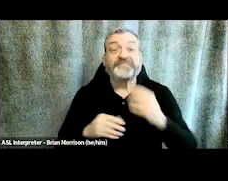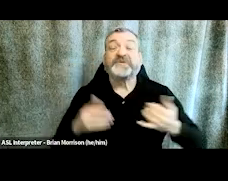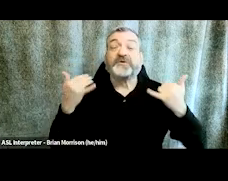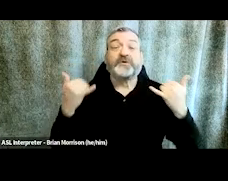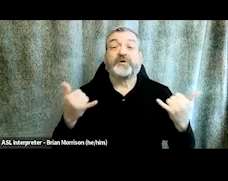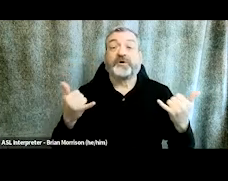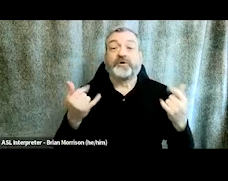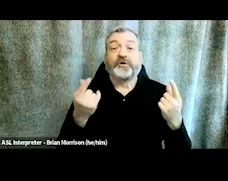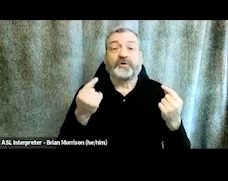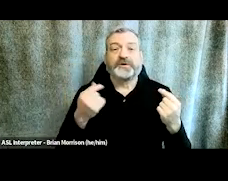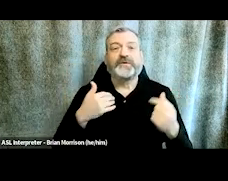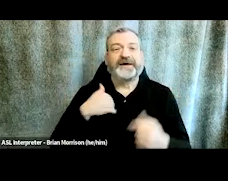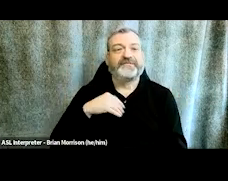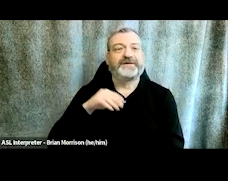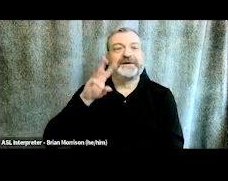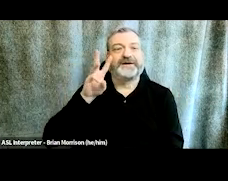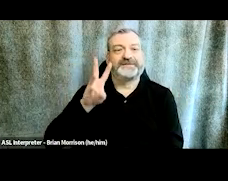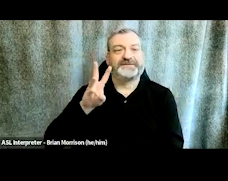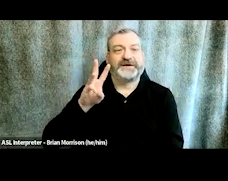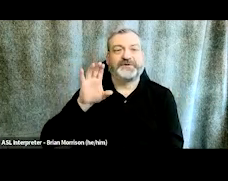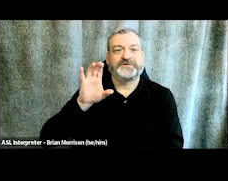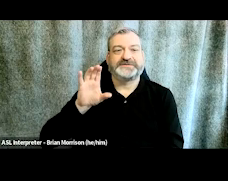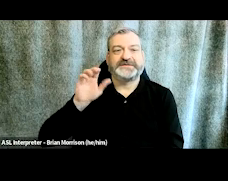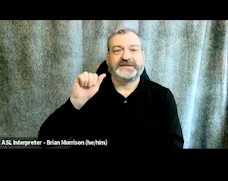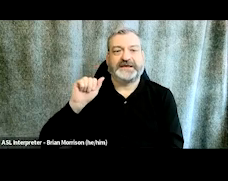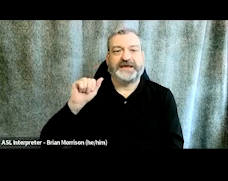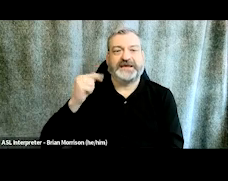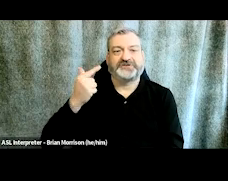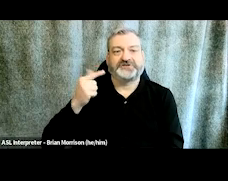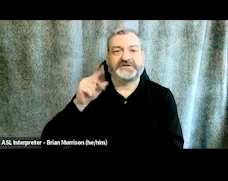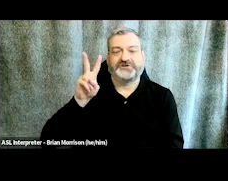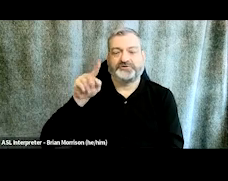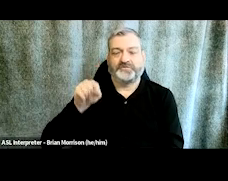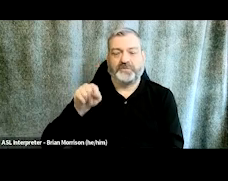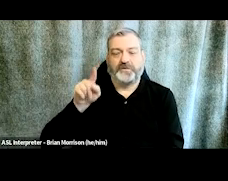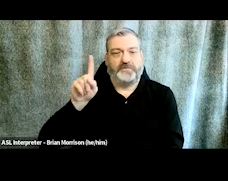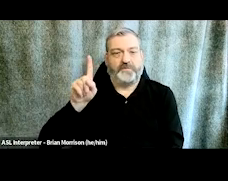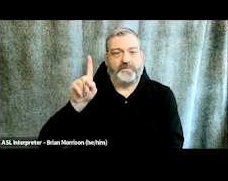the WCAG or Web Content Accessibility Guidelines 2.1.